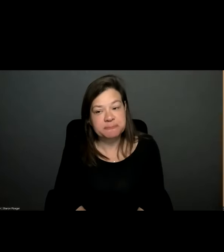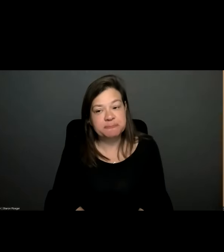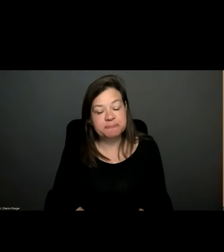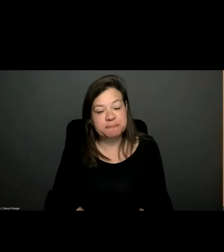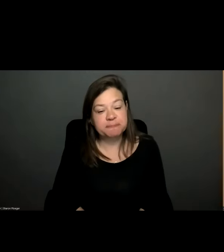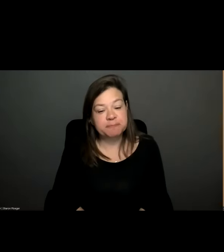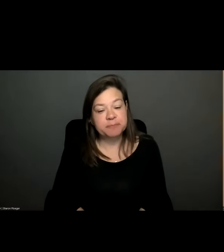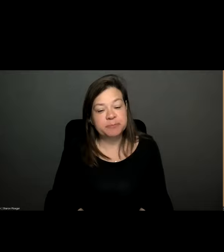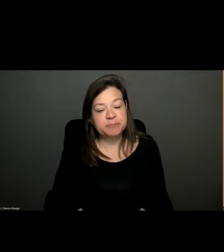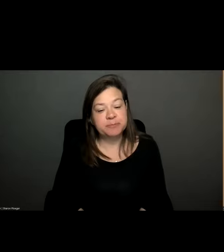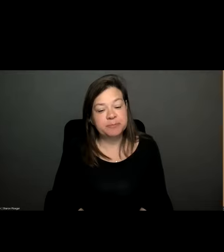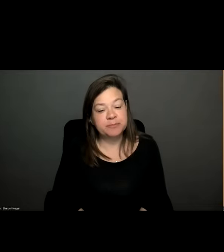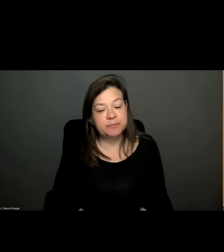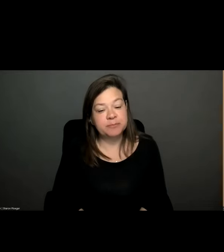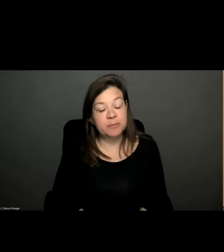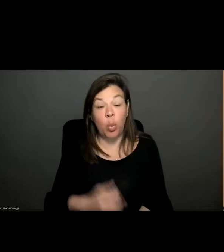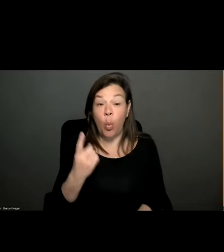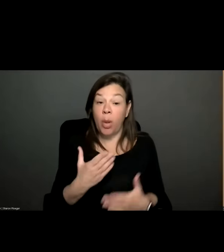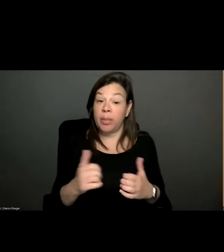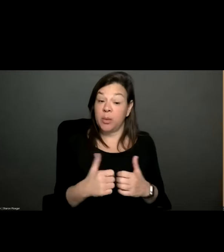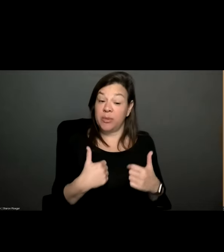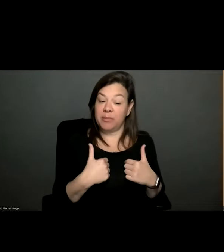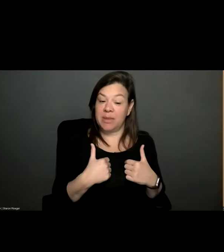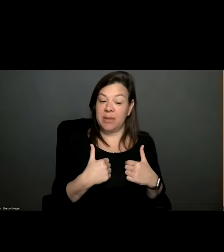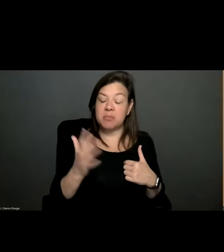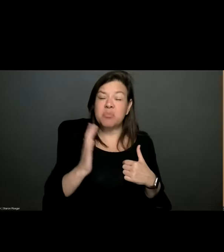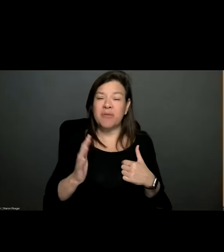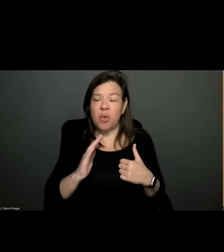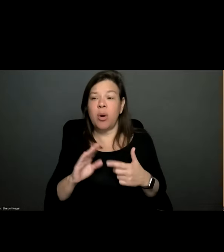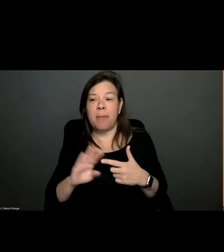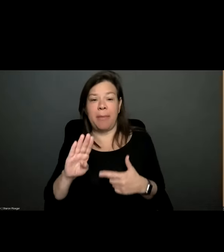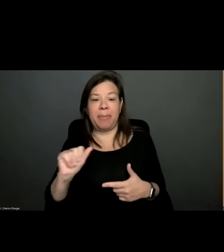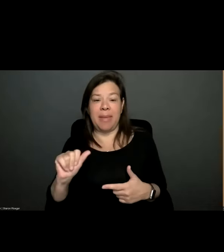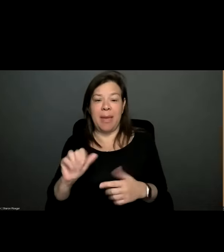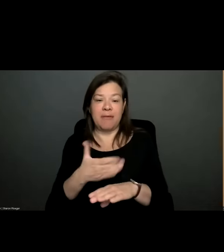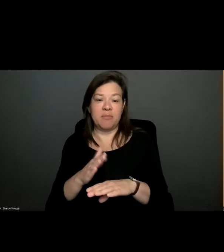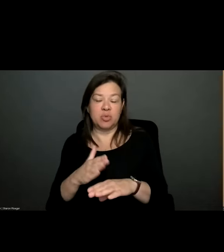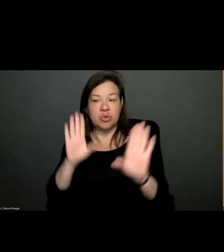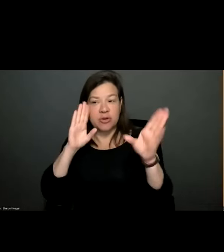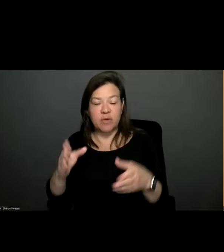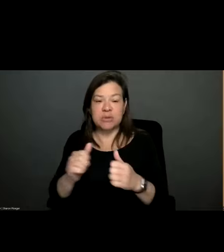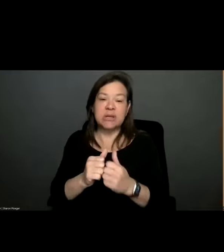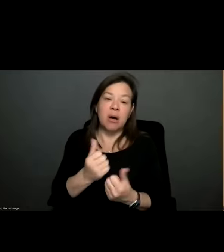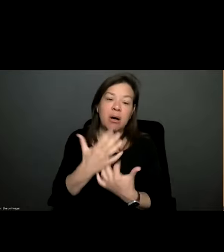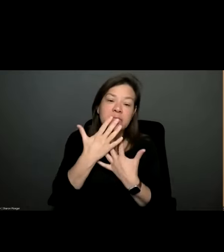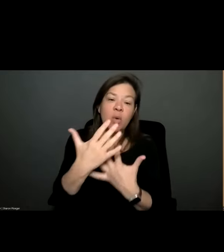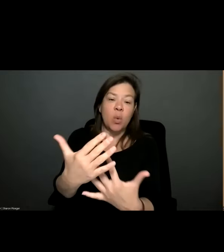One thing with me is when I was doing my Bachelor of Music and focusing on voice and opera performance,